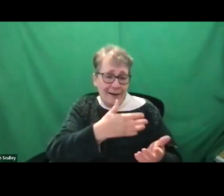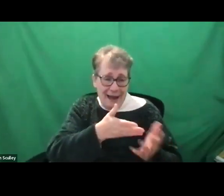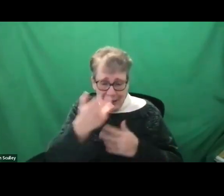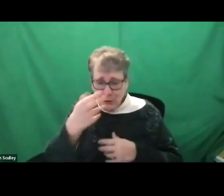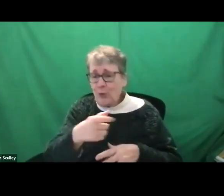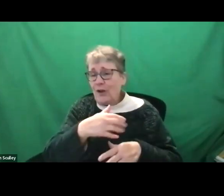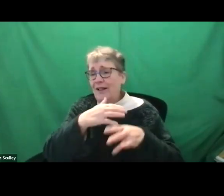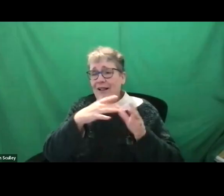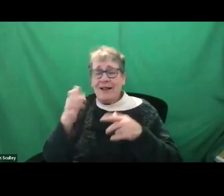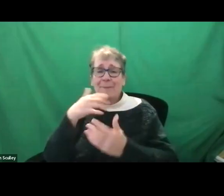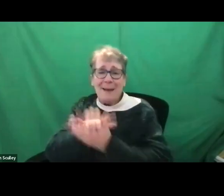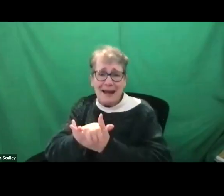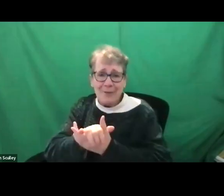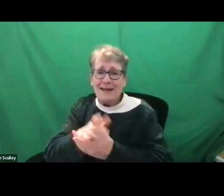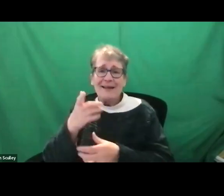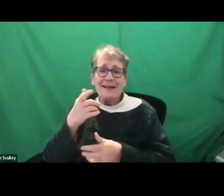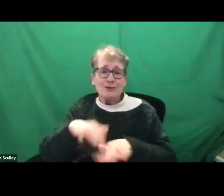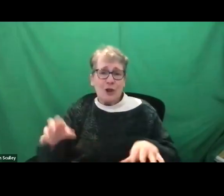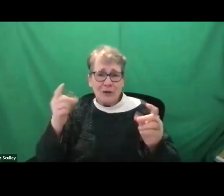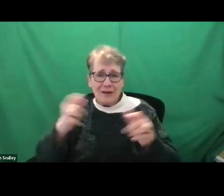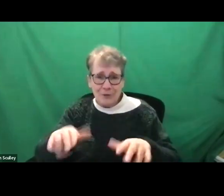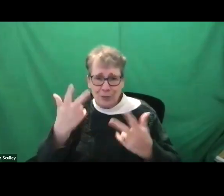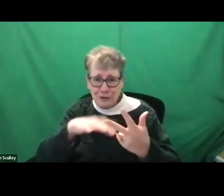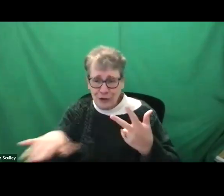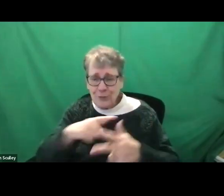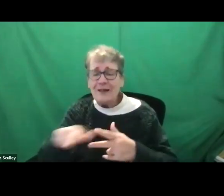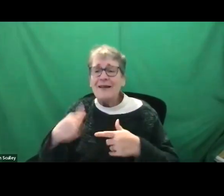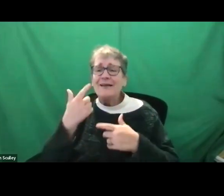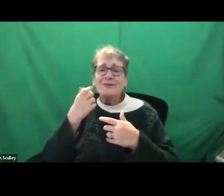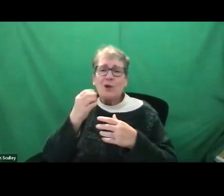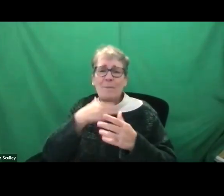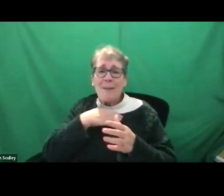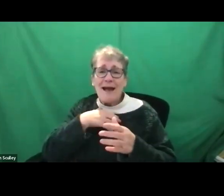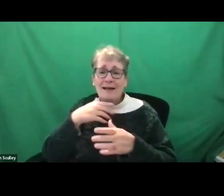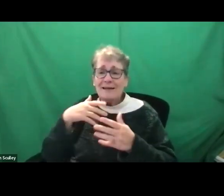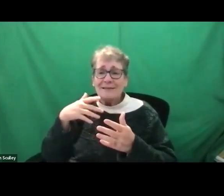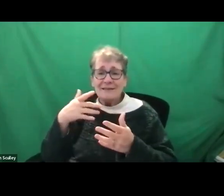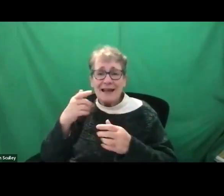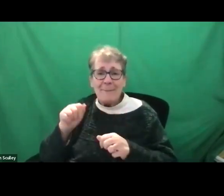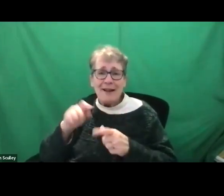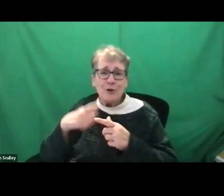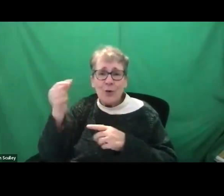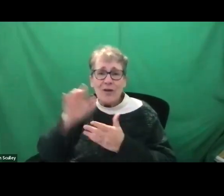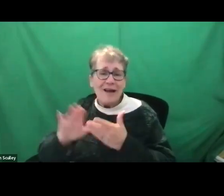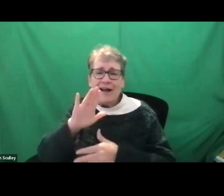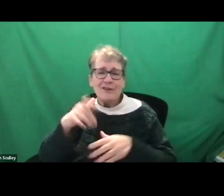That's where my passion aligned. So I went to high school, I got married, I had three children,